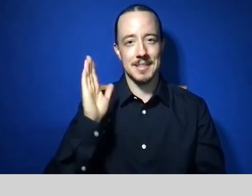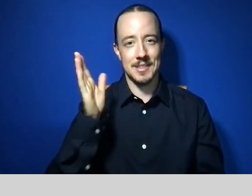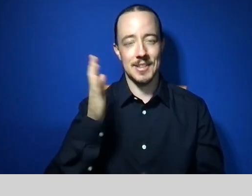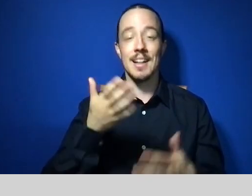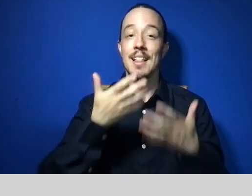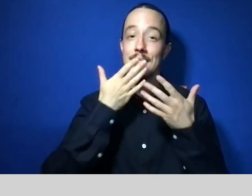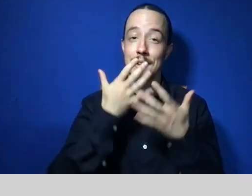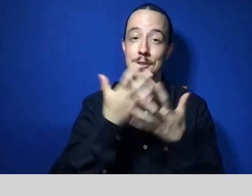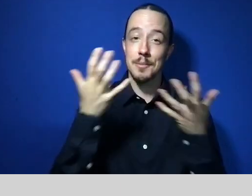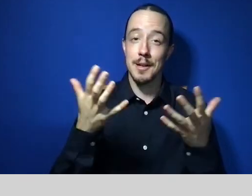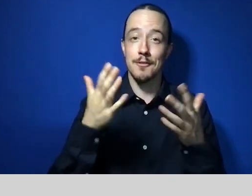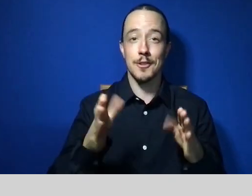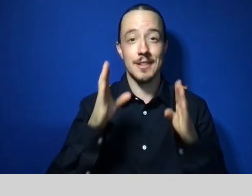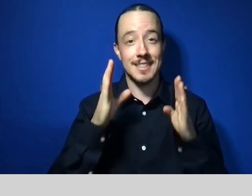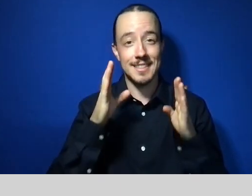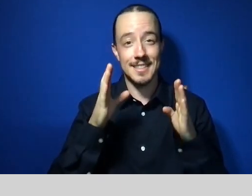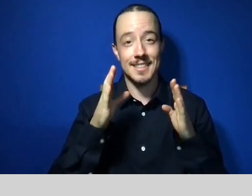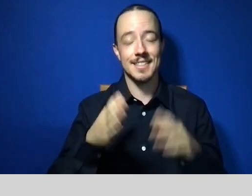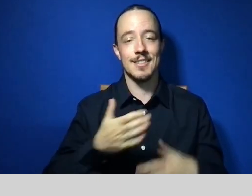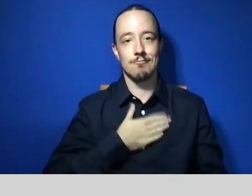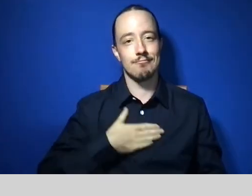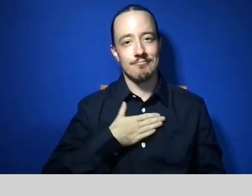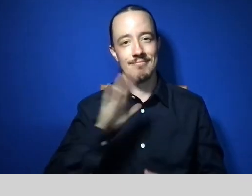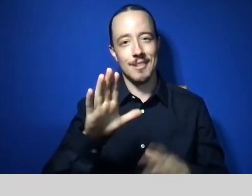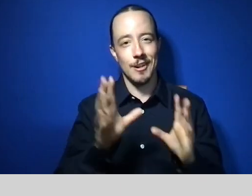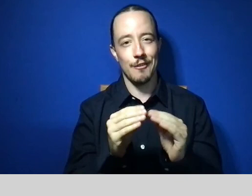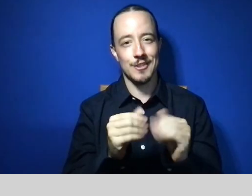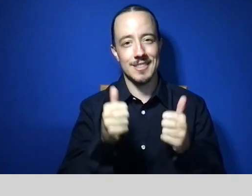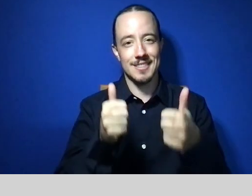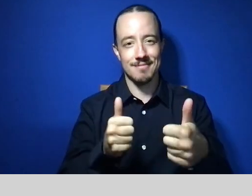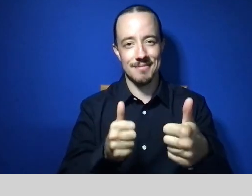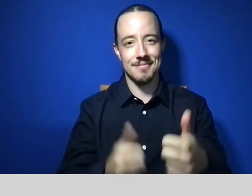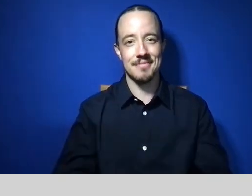Thanks so much for tuning in and enjoy the rest of the conference.